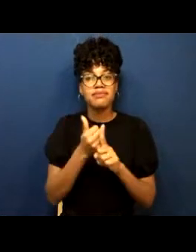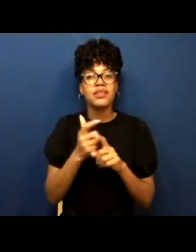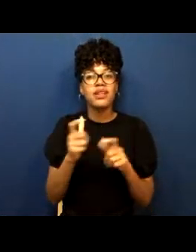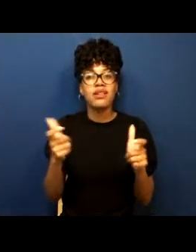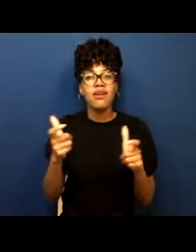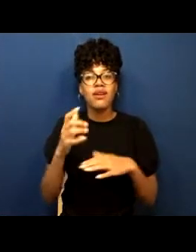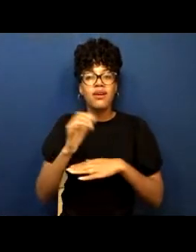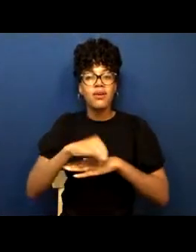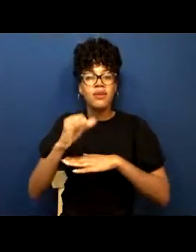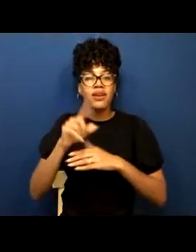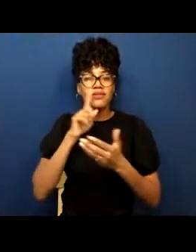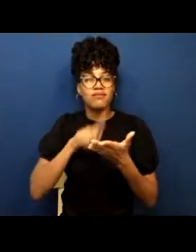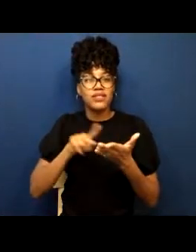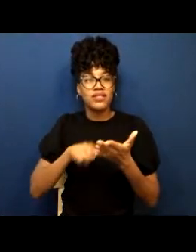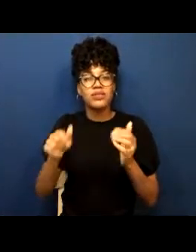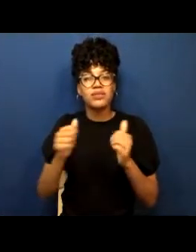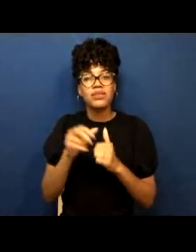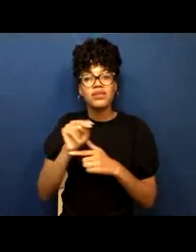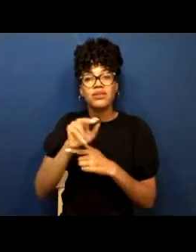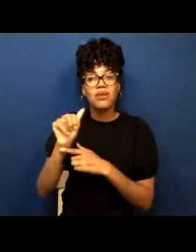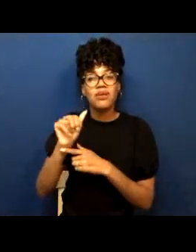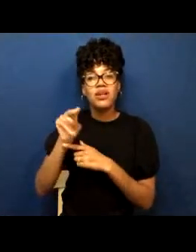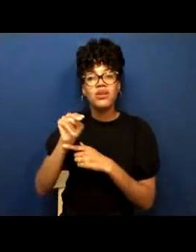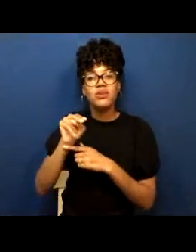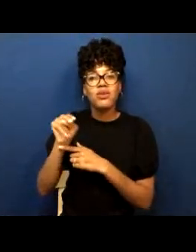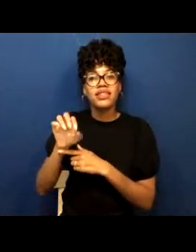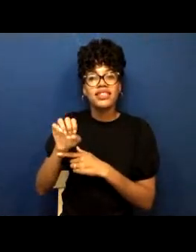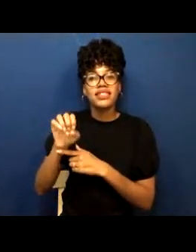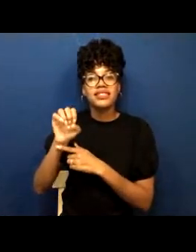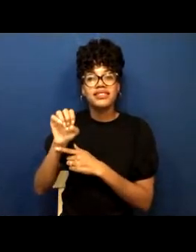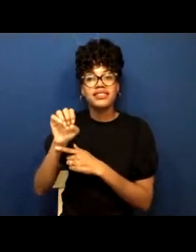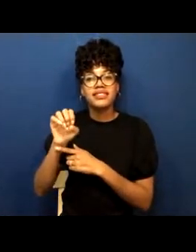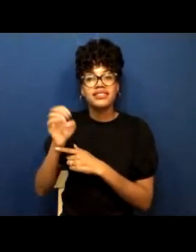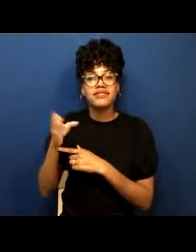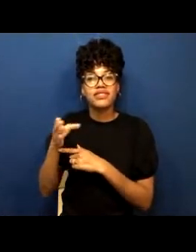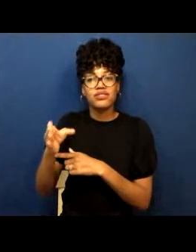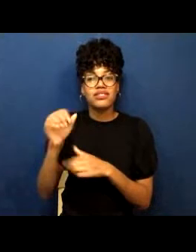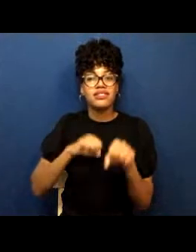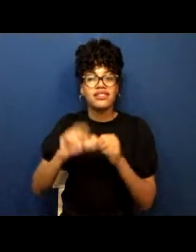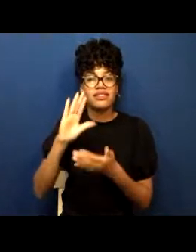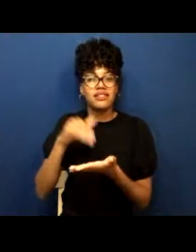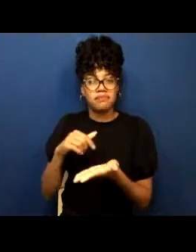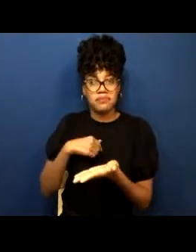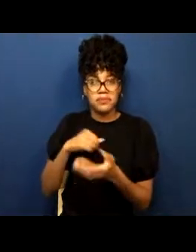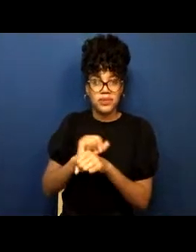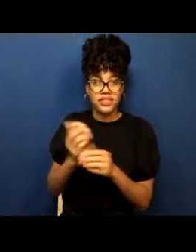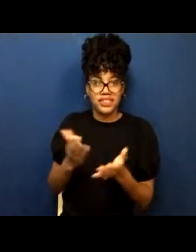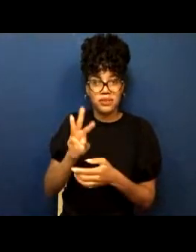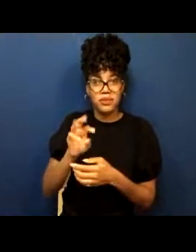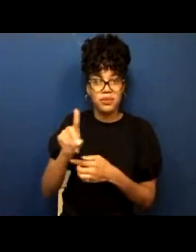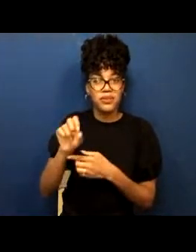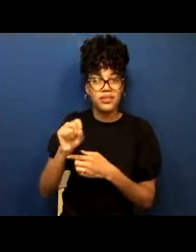here in Woods Hole, Massachusetts where I am. And she's going to be talking about how we use airplanes to identify and count endangered